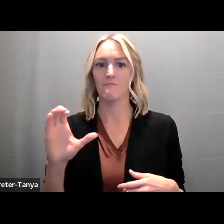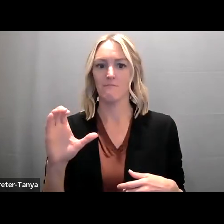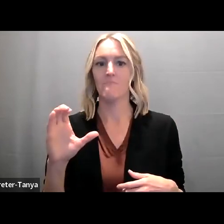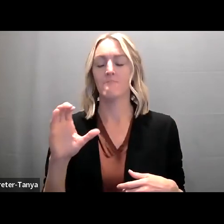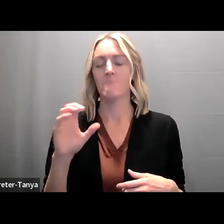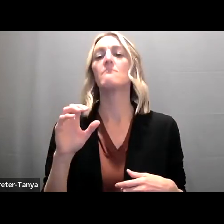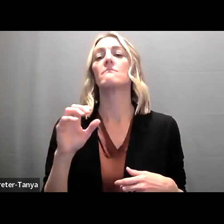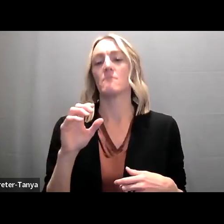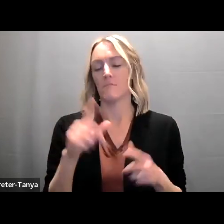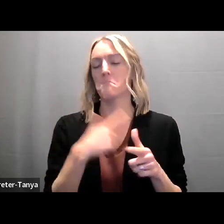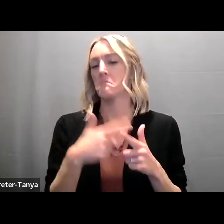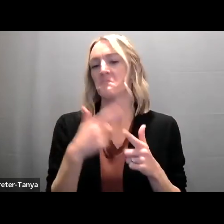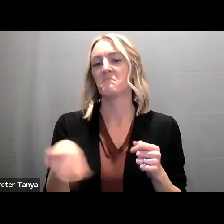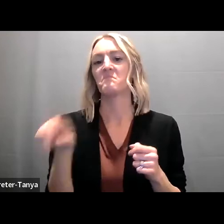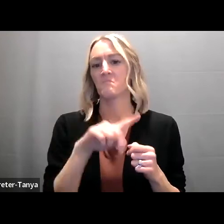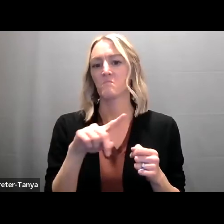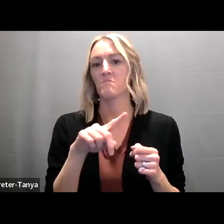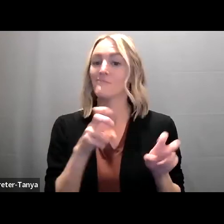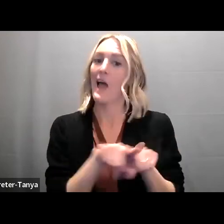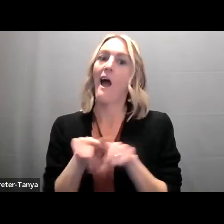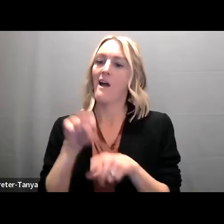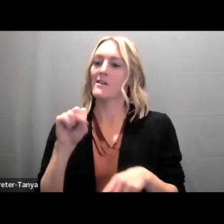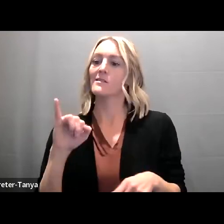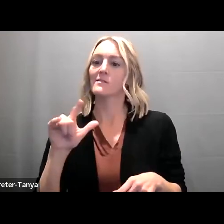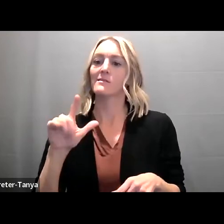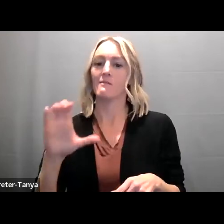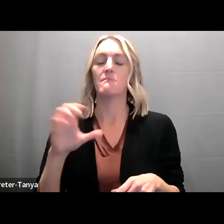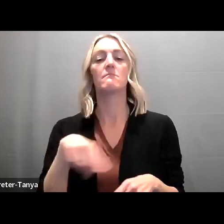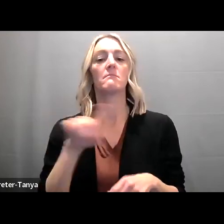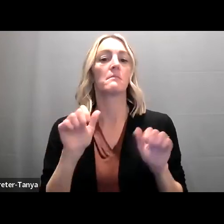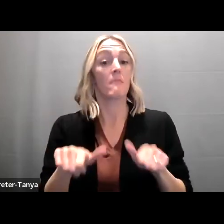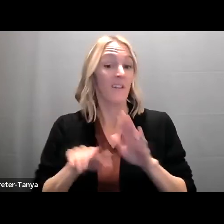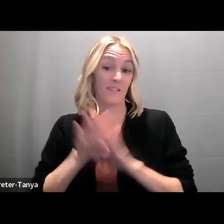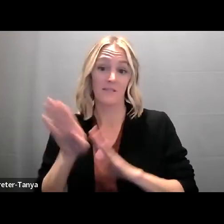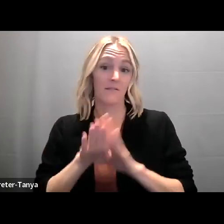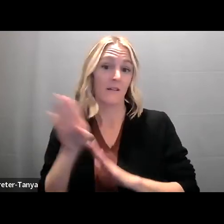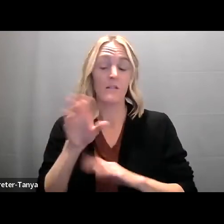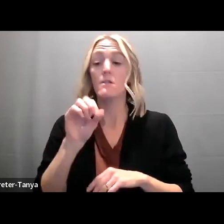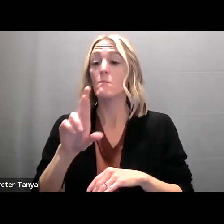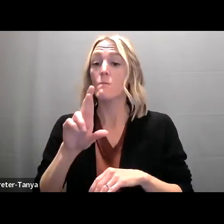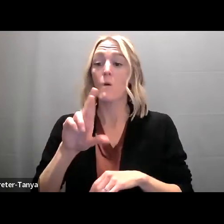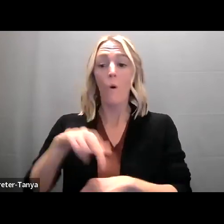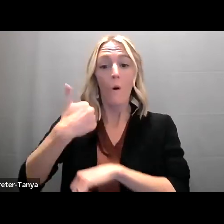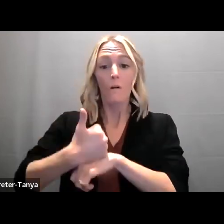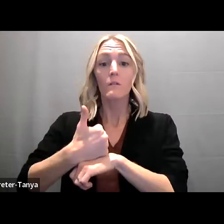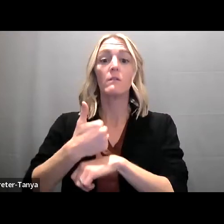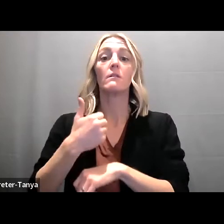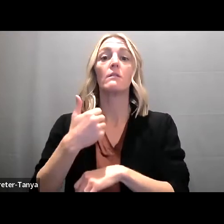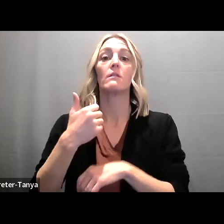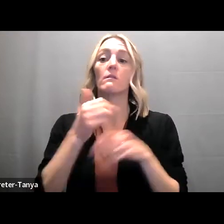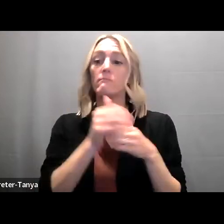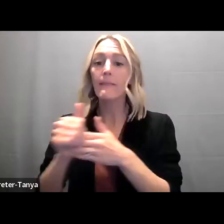then as a SILCK really start to develop or implement or create and lead and direct your